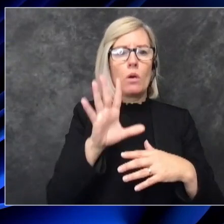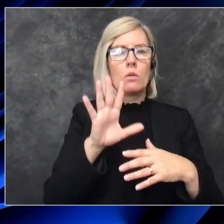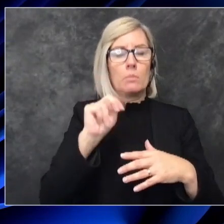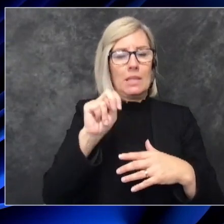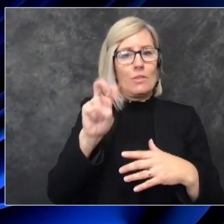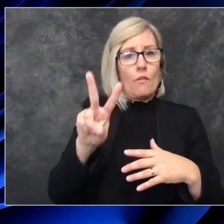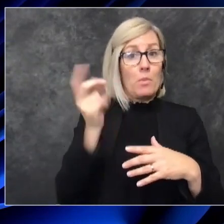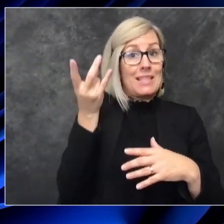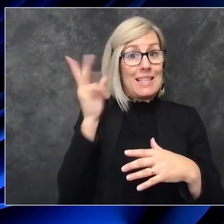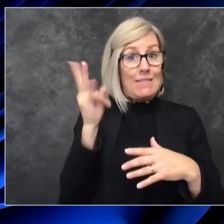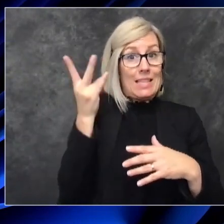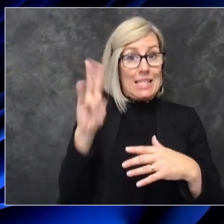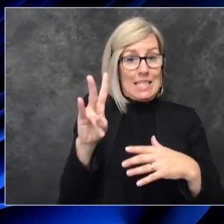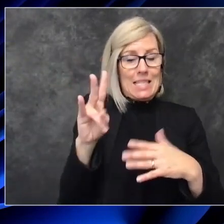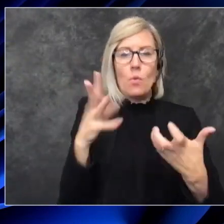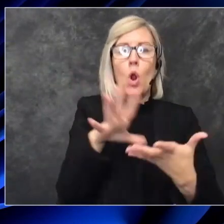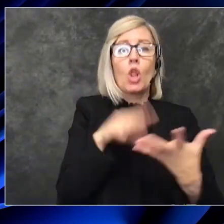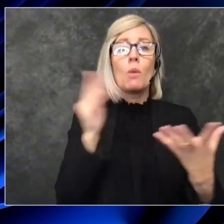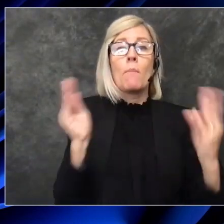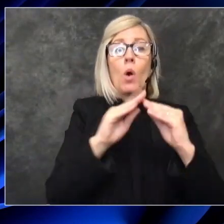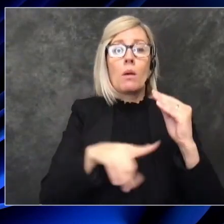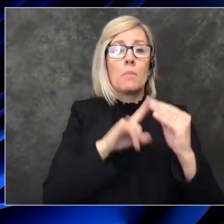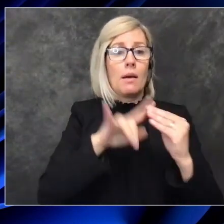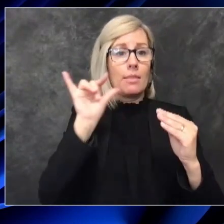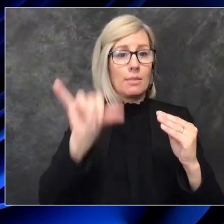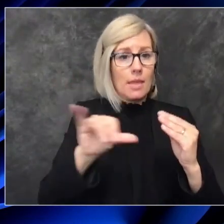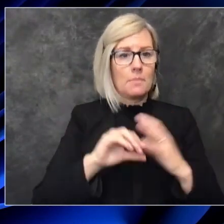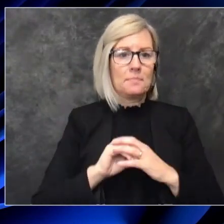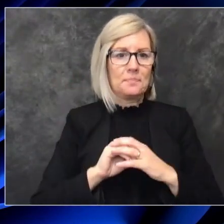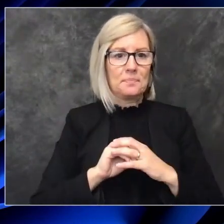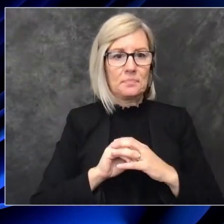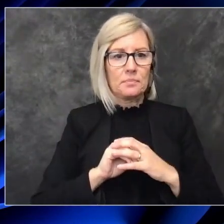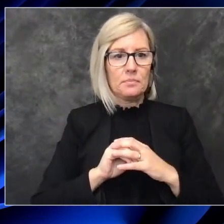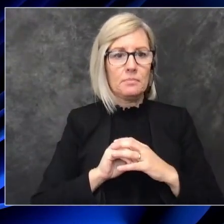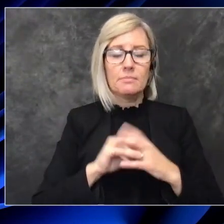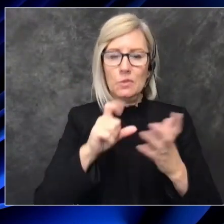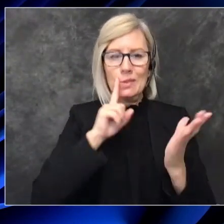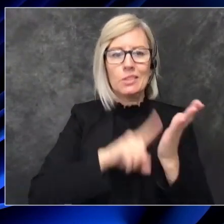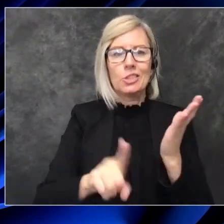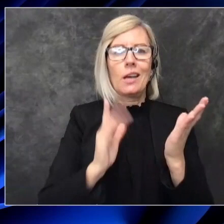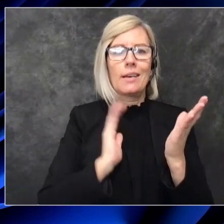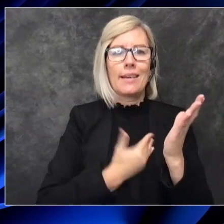If you want to learn more about that. You can check our site out again